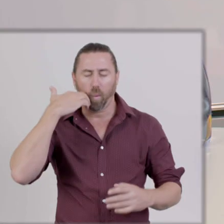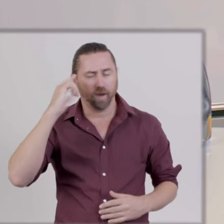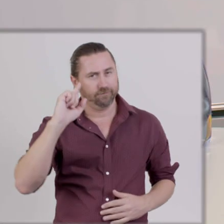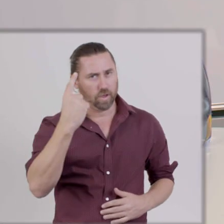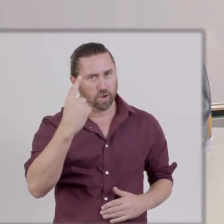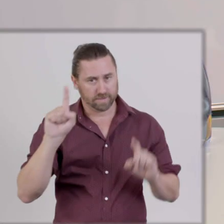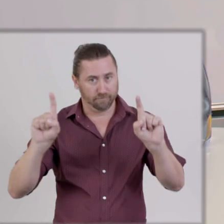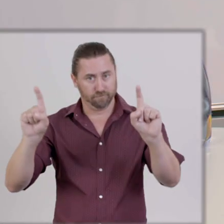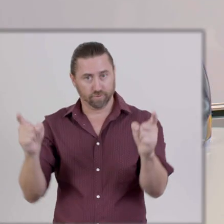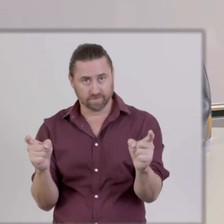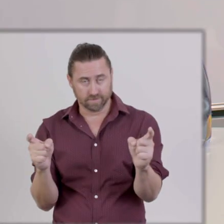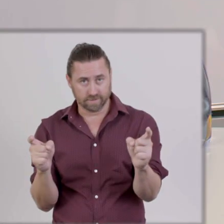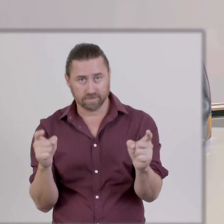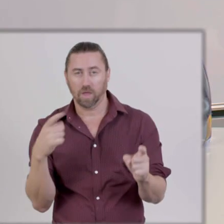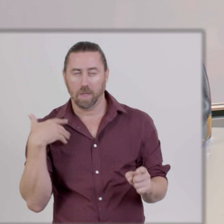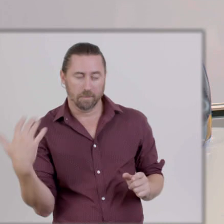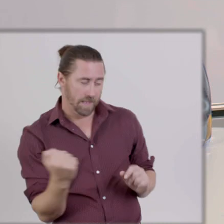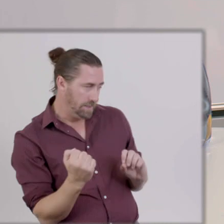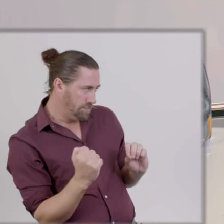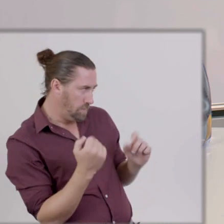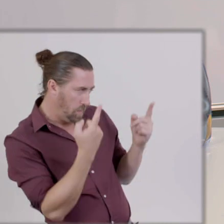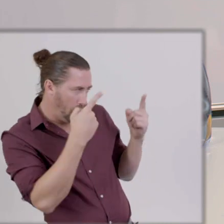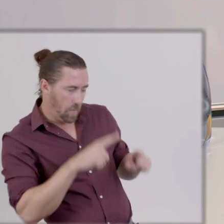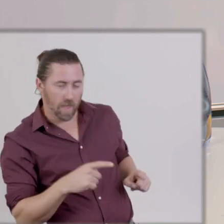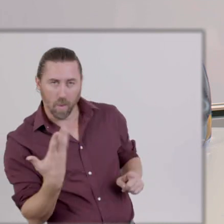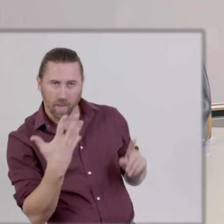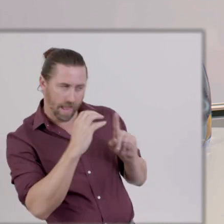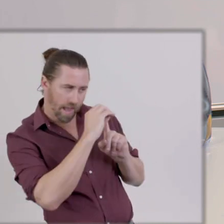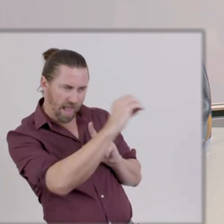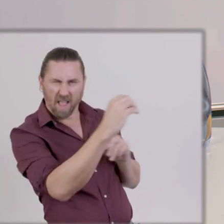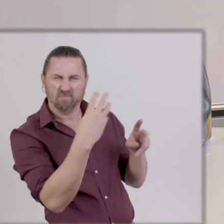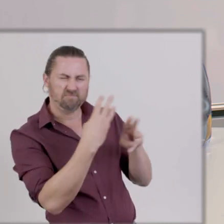we need to be very careful to have them placed carefully within the expression.